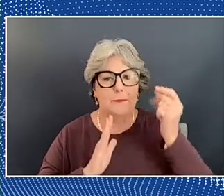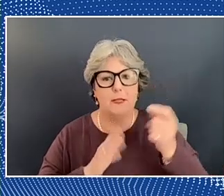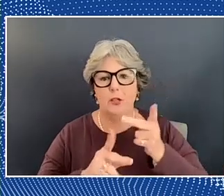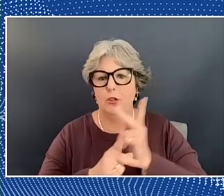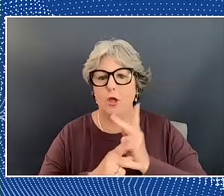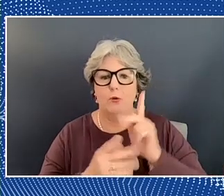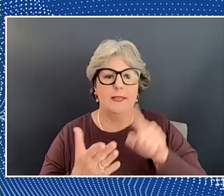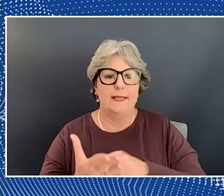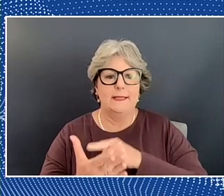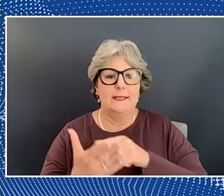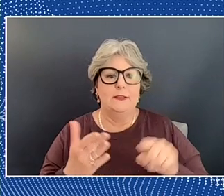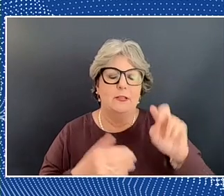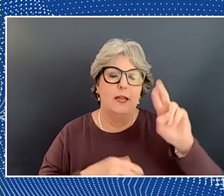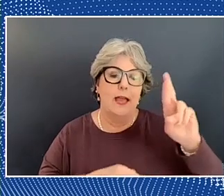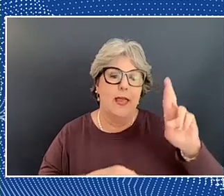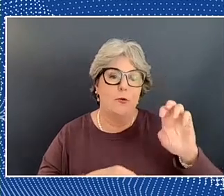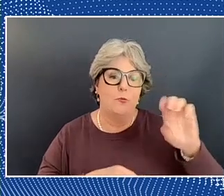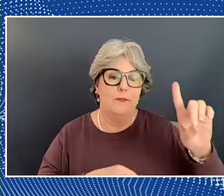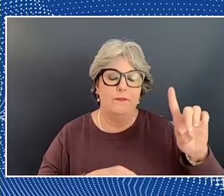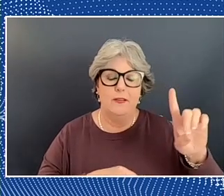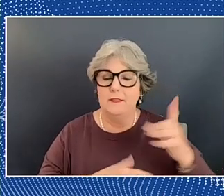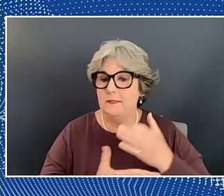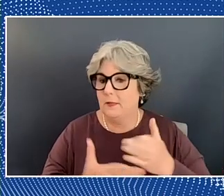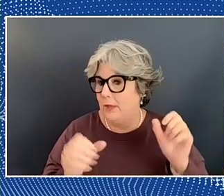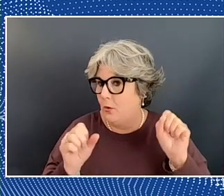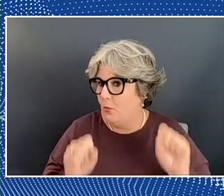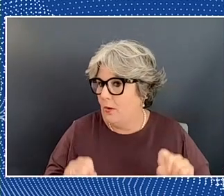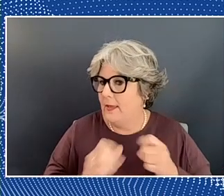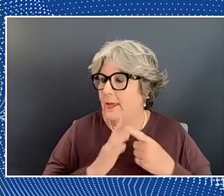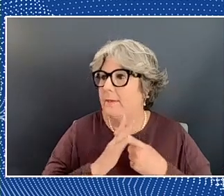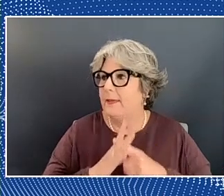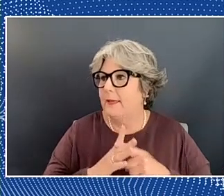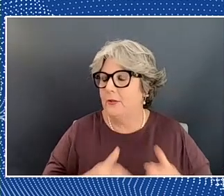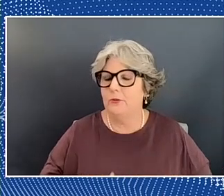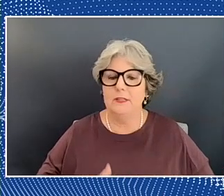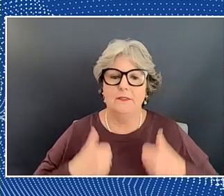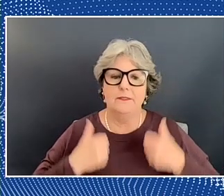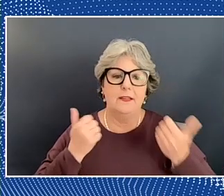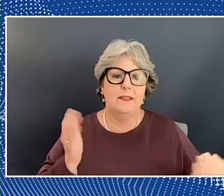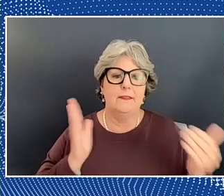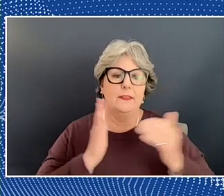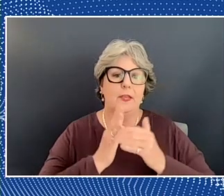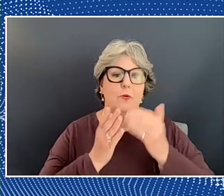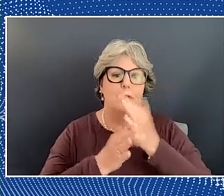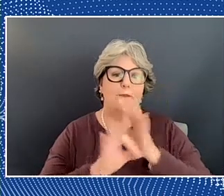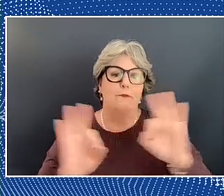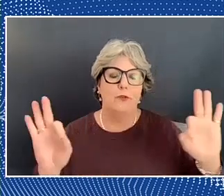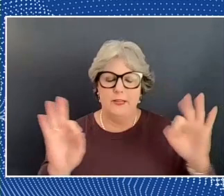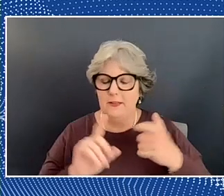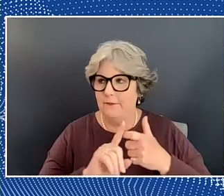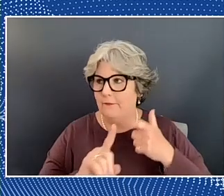refunds so that we can begin to live our lives again with freedom from this crushing burden.